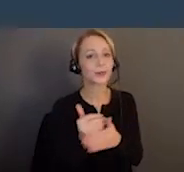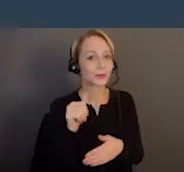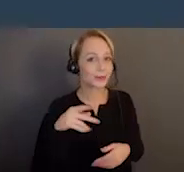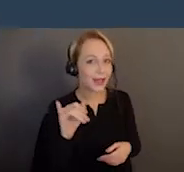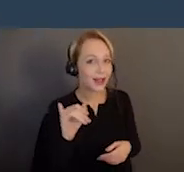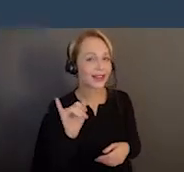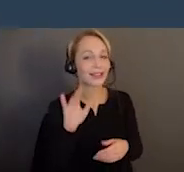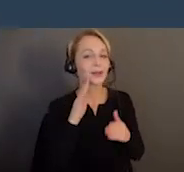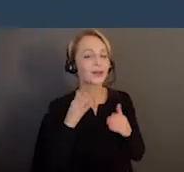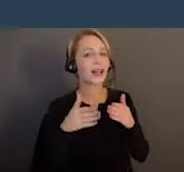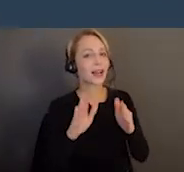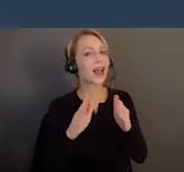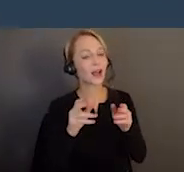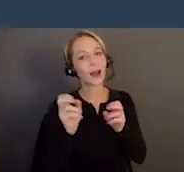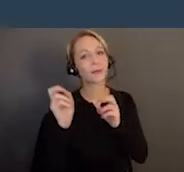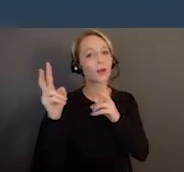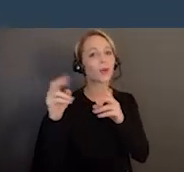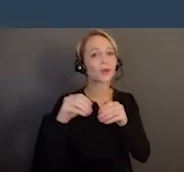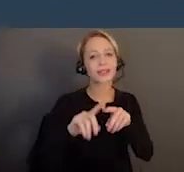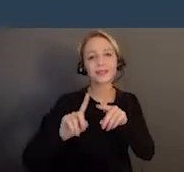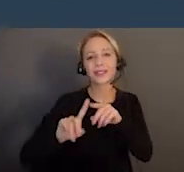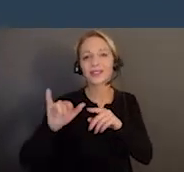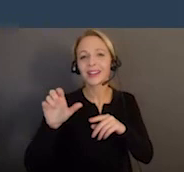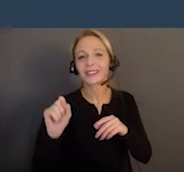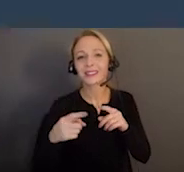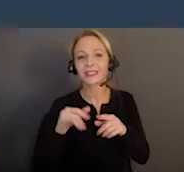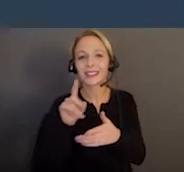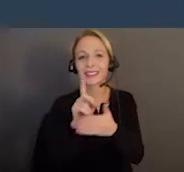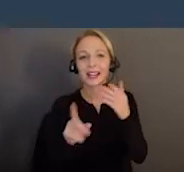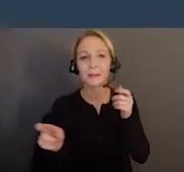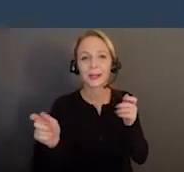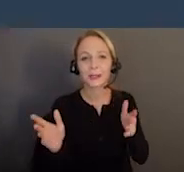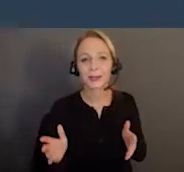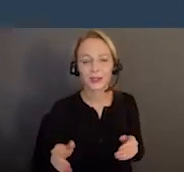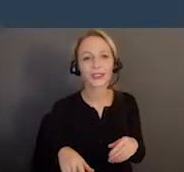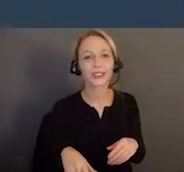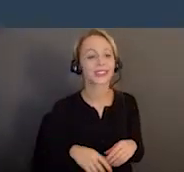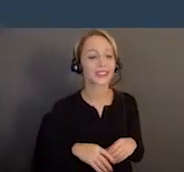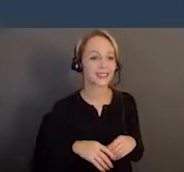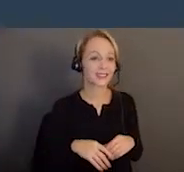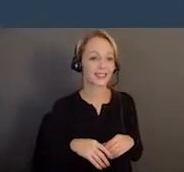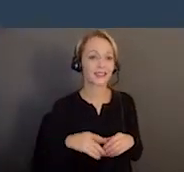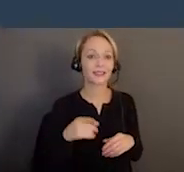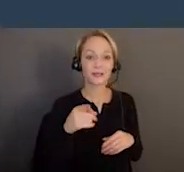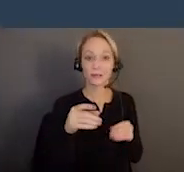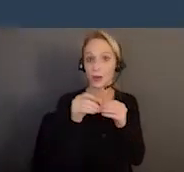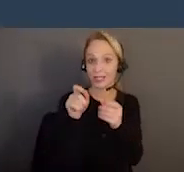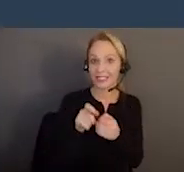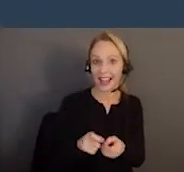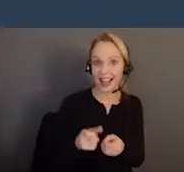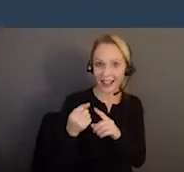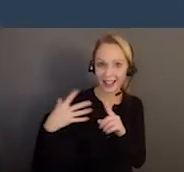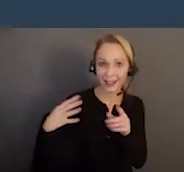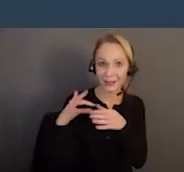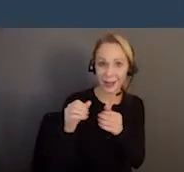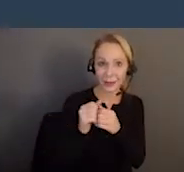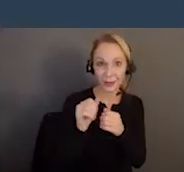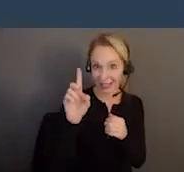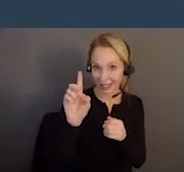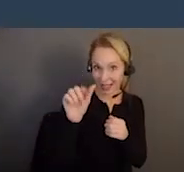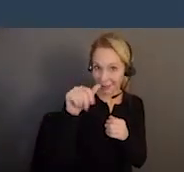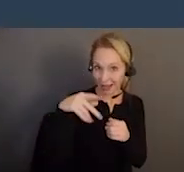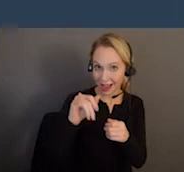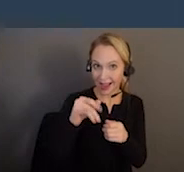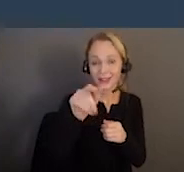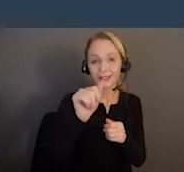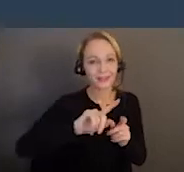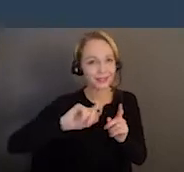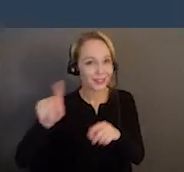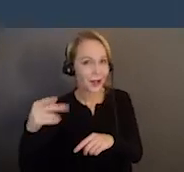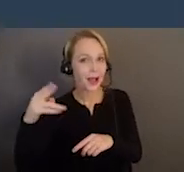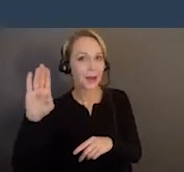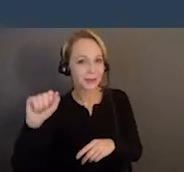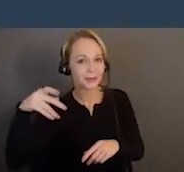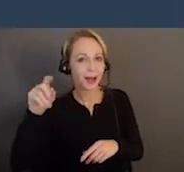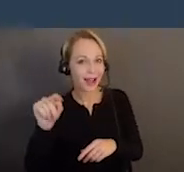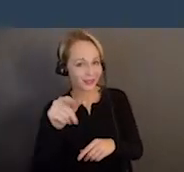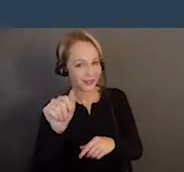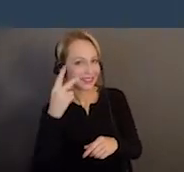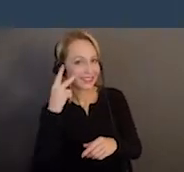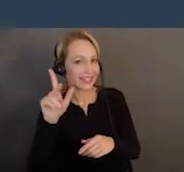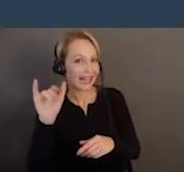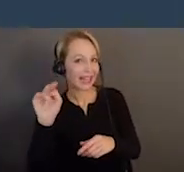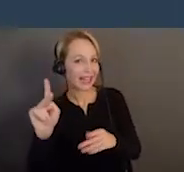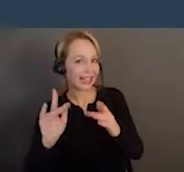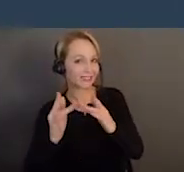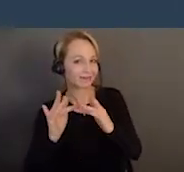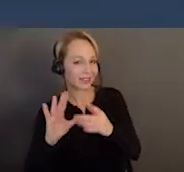THIS NEW API THAT ALLOWS UPLOAD FILE IN THE MANAGER.